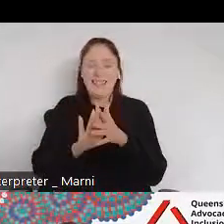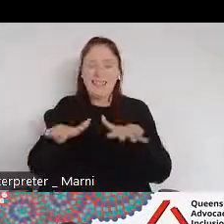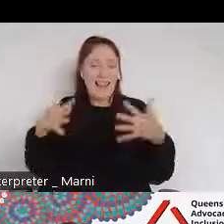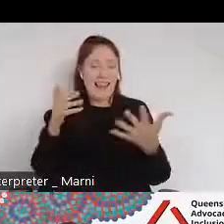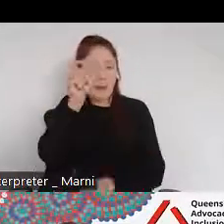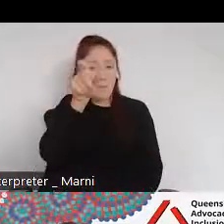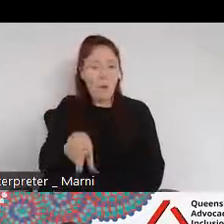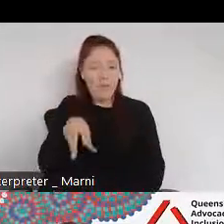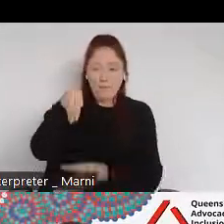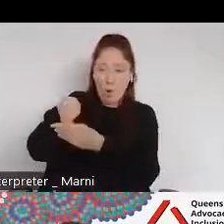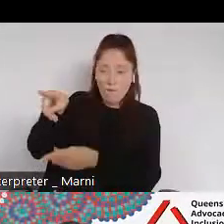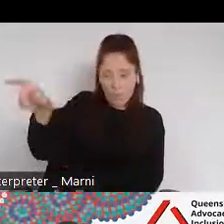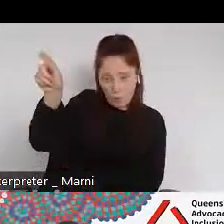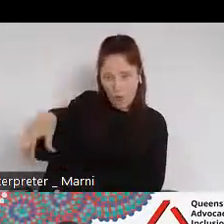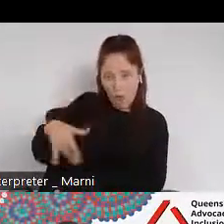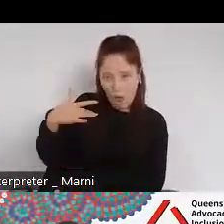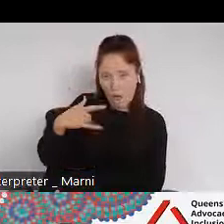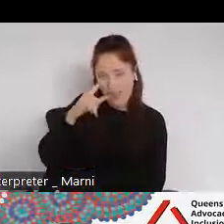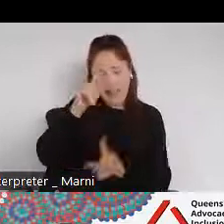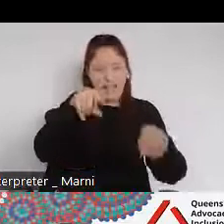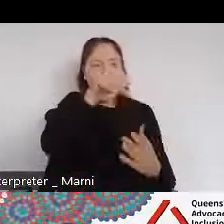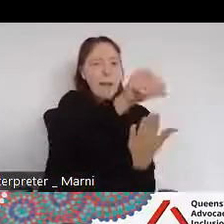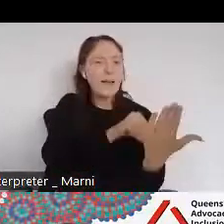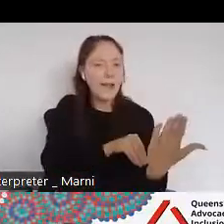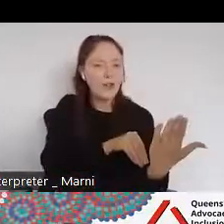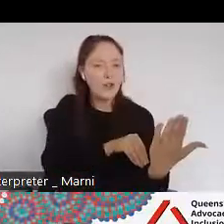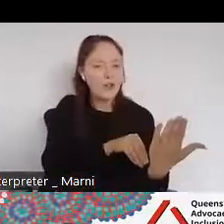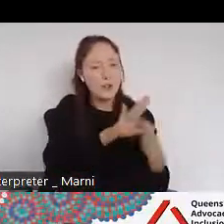life to potentially make an application for the appointment of a guardian or administrator.